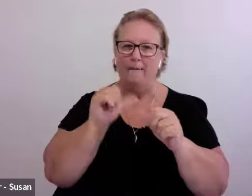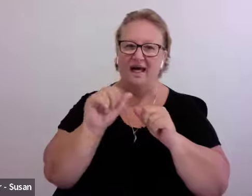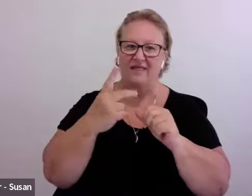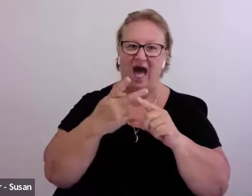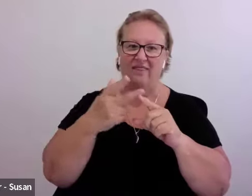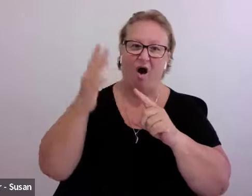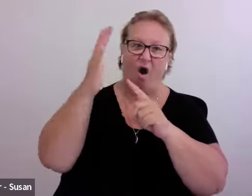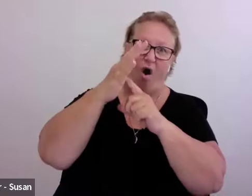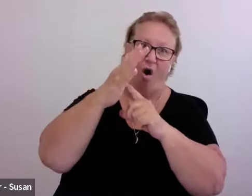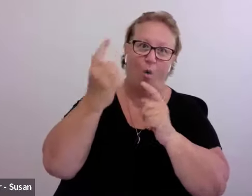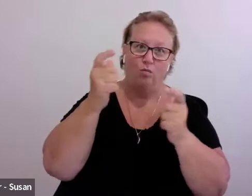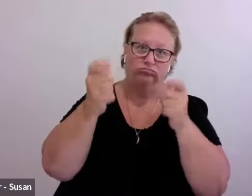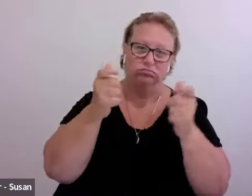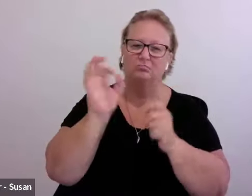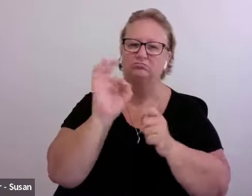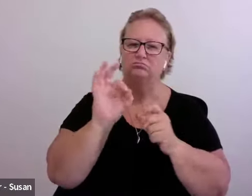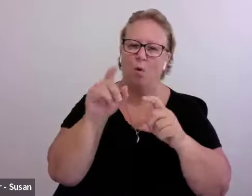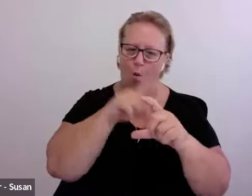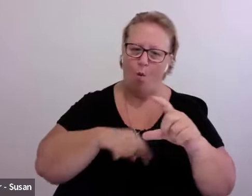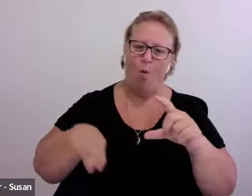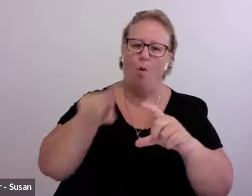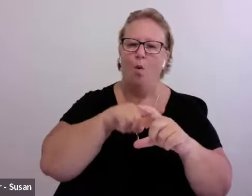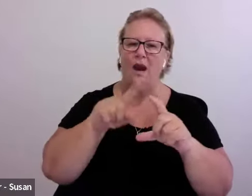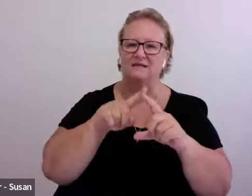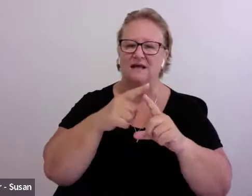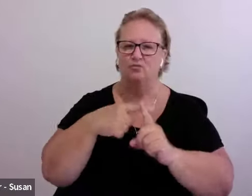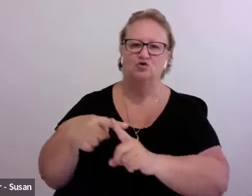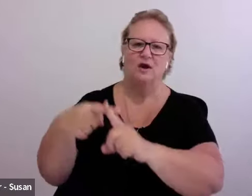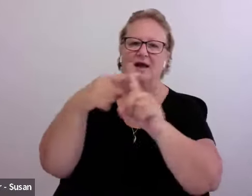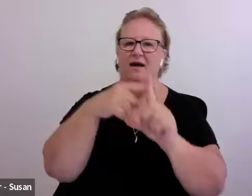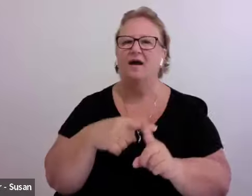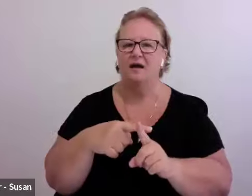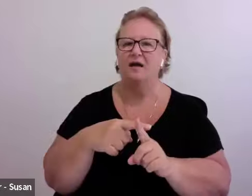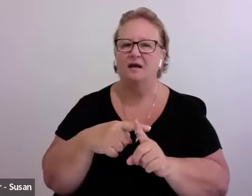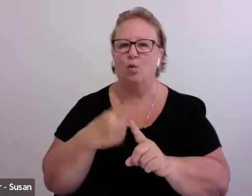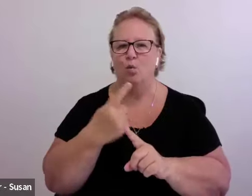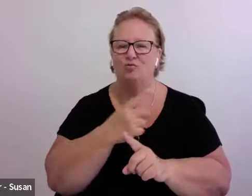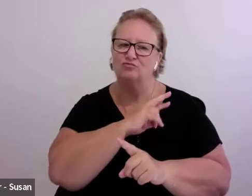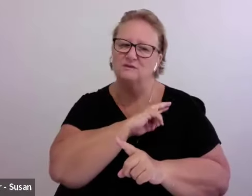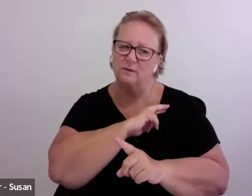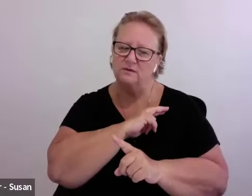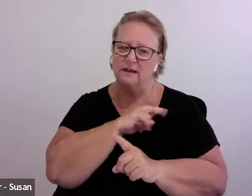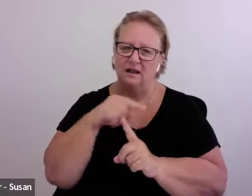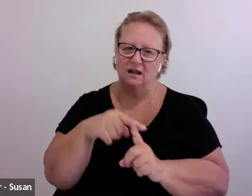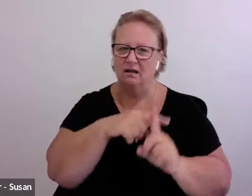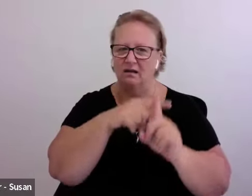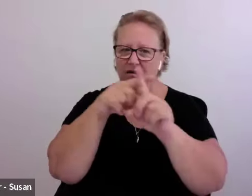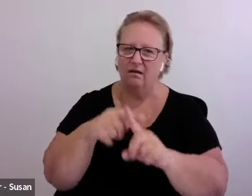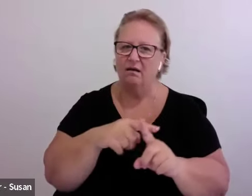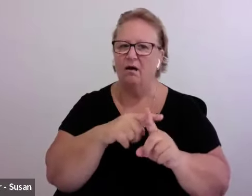as a circle is intentional. So this is not a hierarchy. These parts are connected and strong applications show how